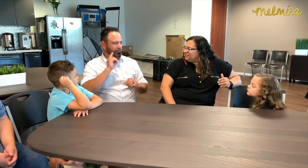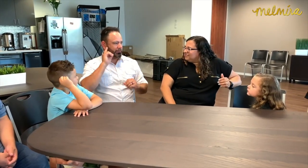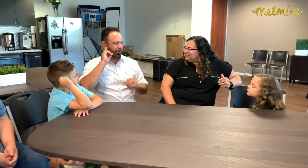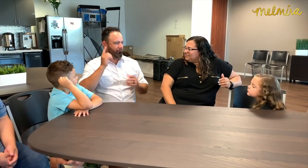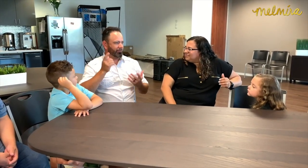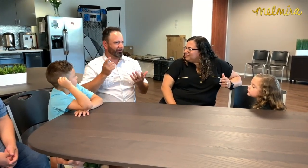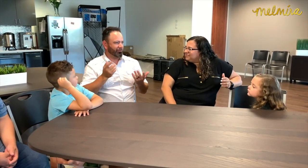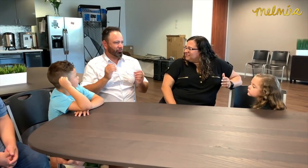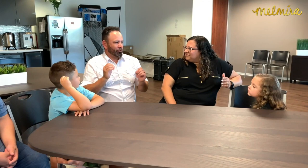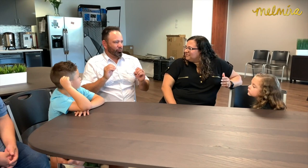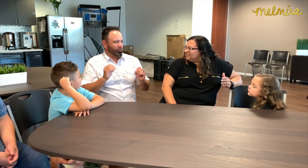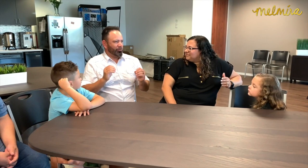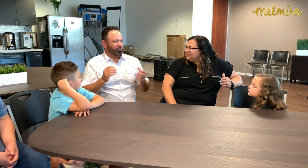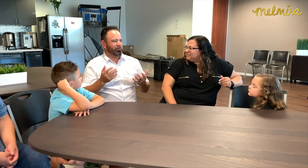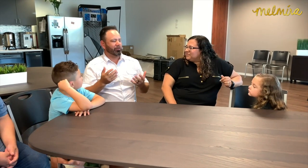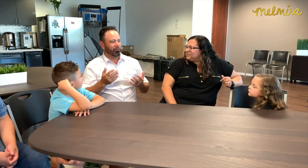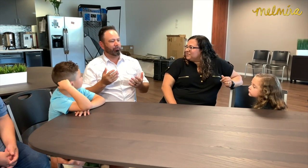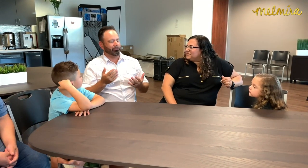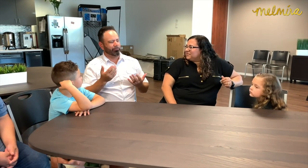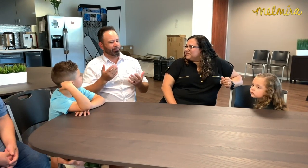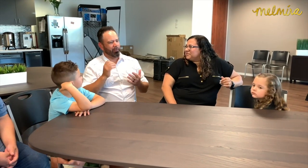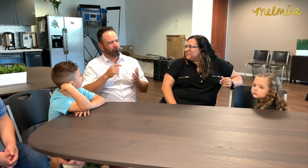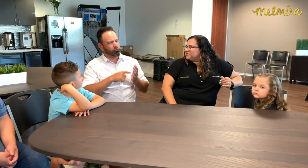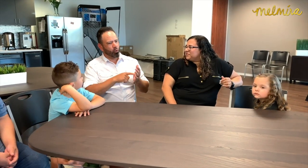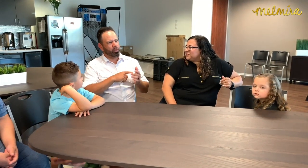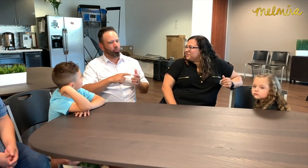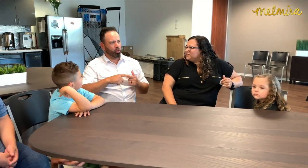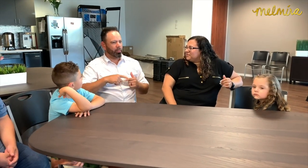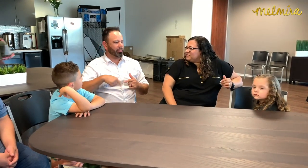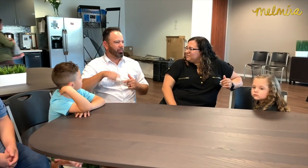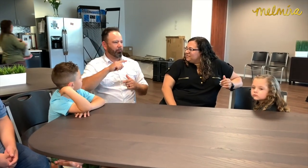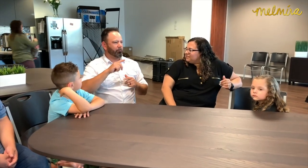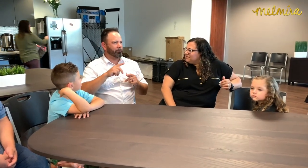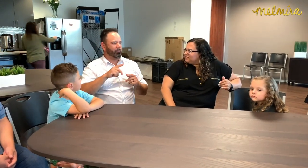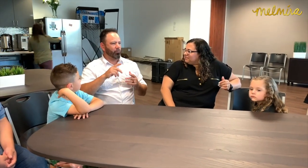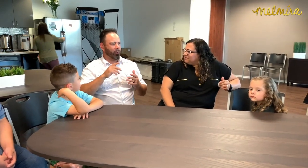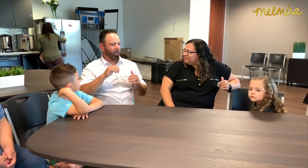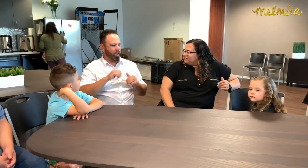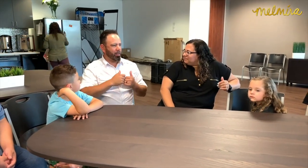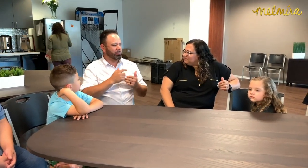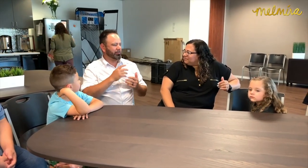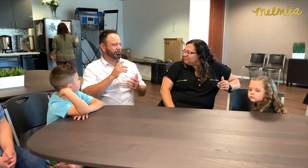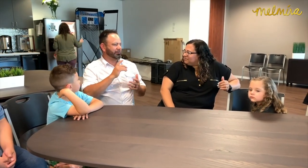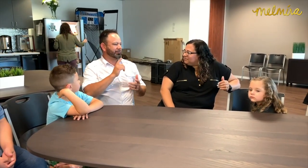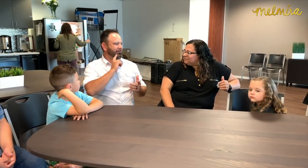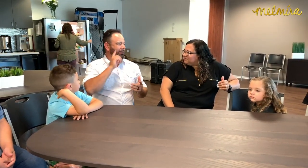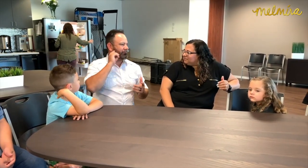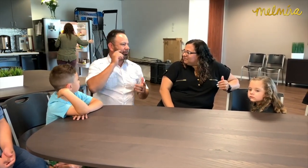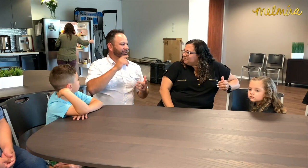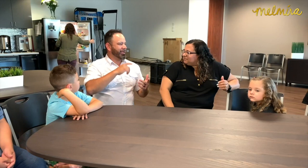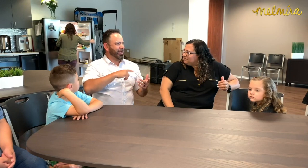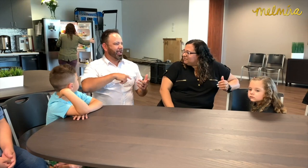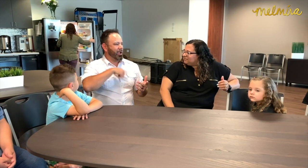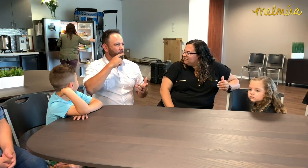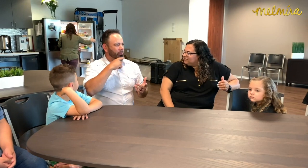Deaf people's lives. So, we've to show them what Deaf, Hearing, and